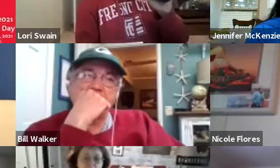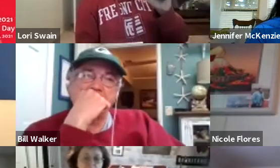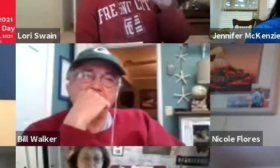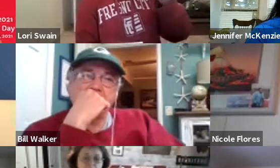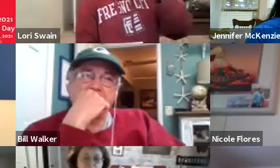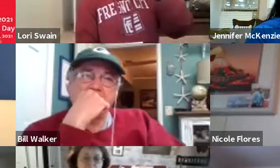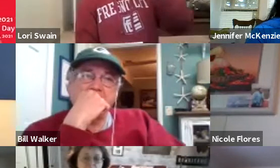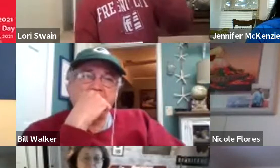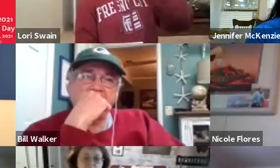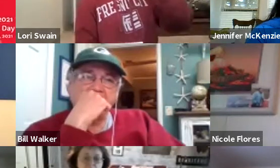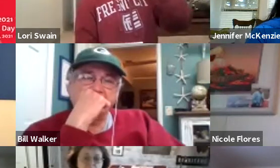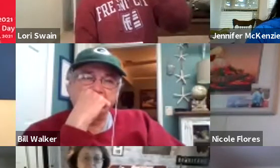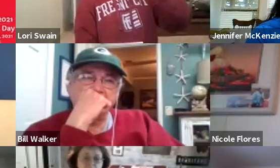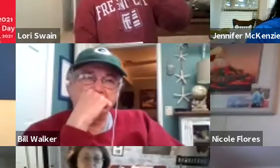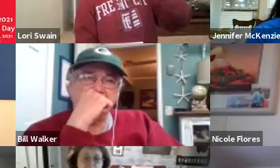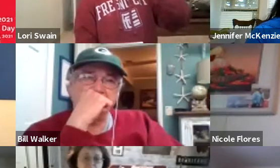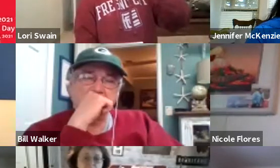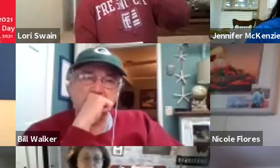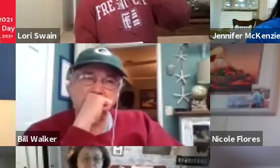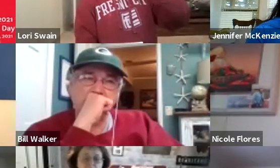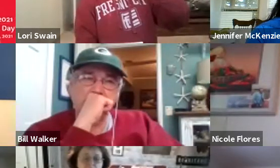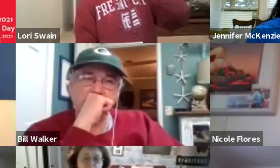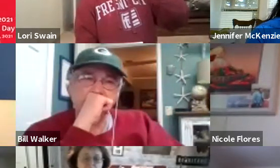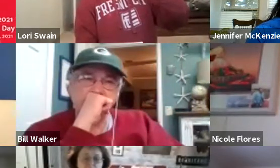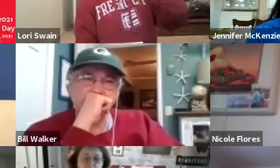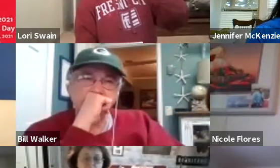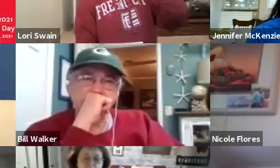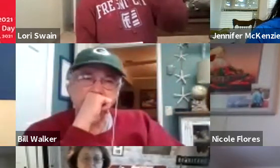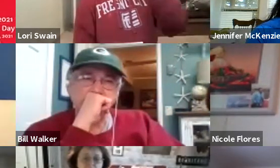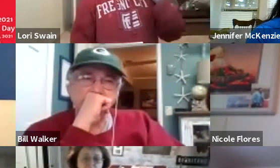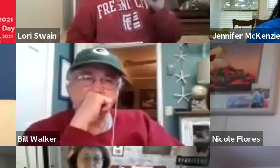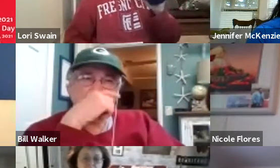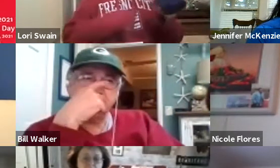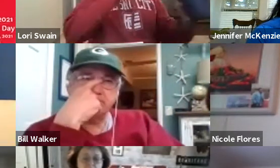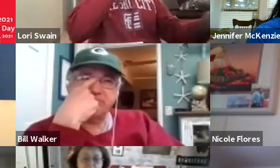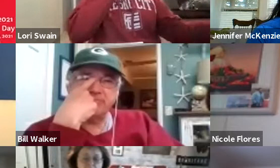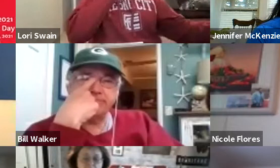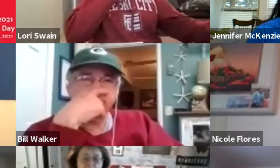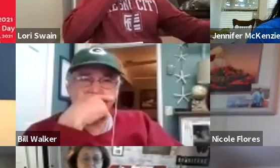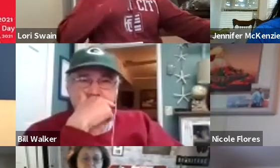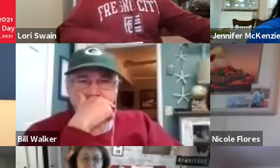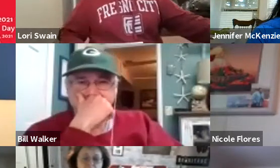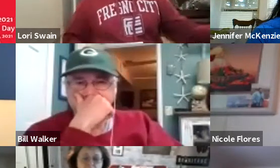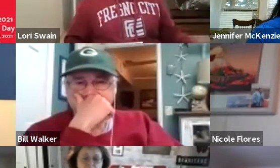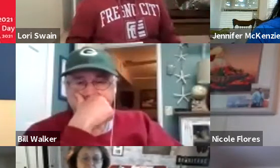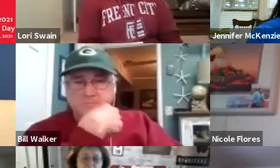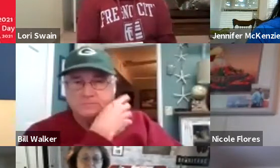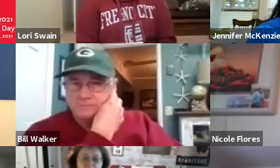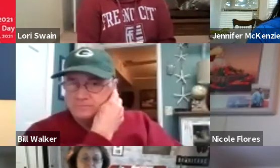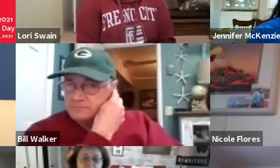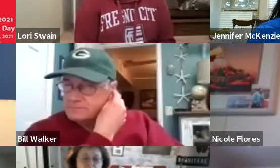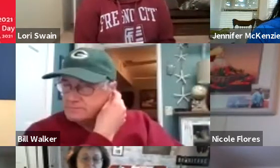student last earlier this week and show her how to get back online how to get through WebAdvisor, and canvas for those returning